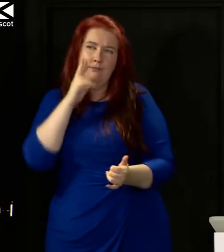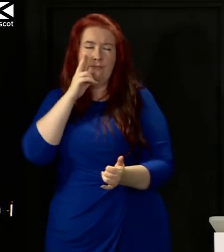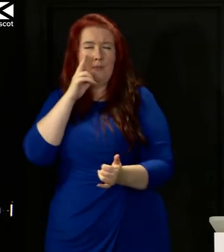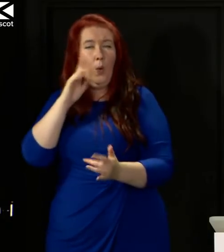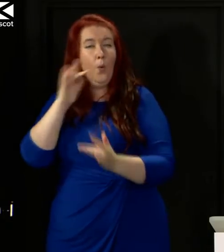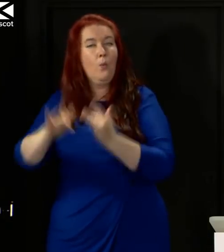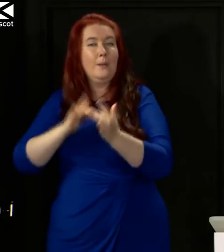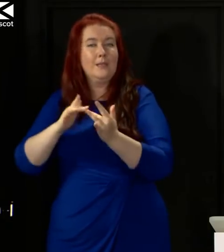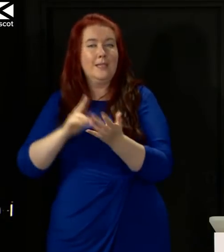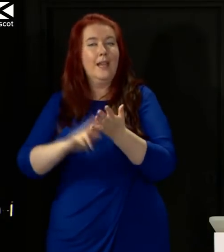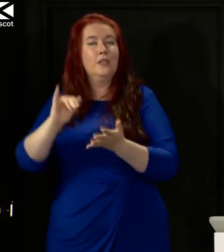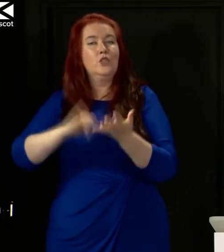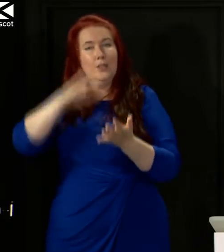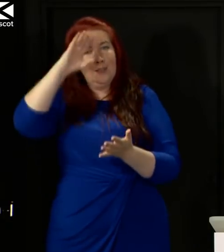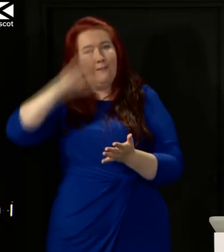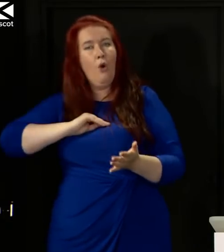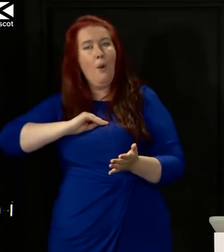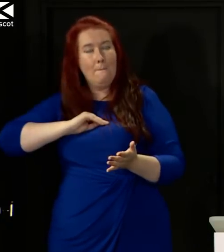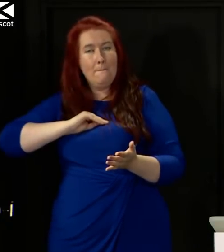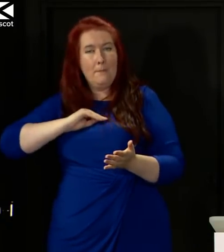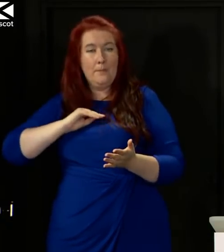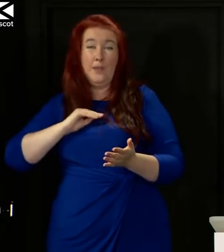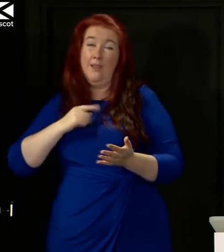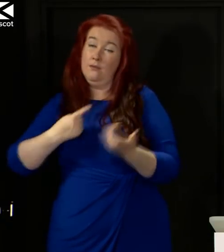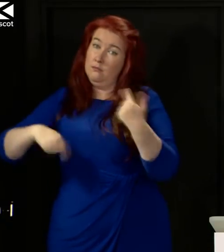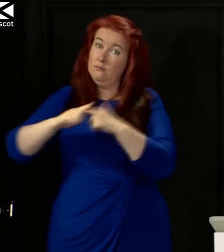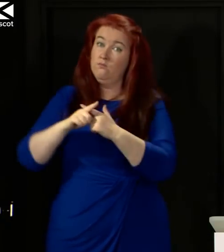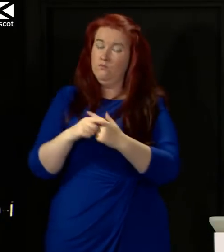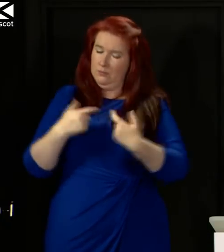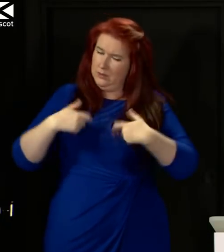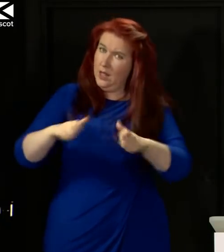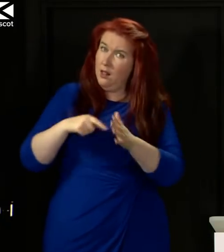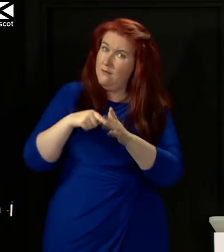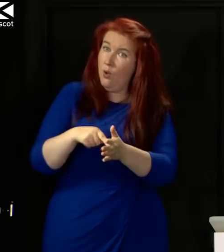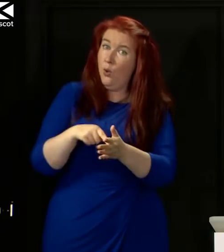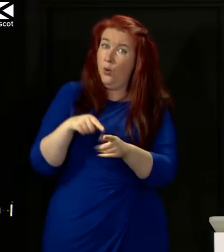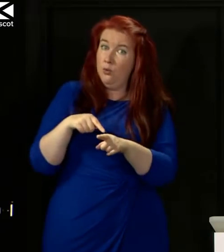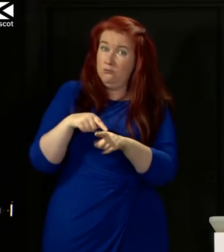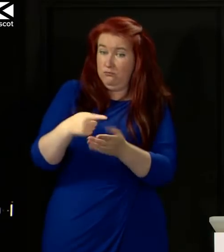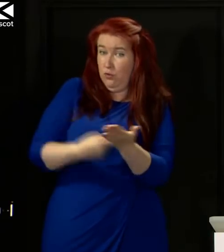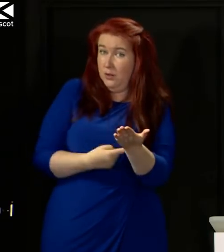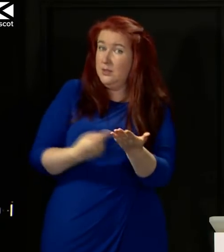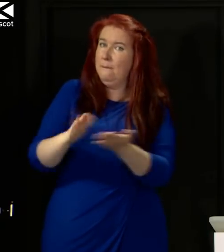By all of this, we are saving lives. We are suppressing the virus.